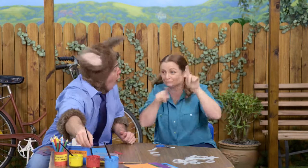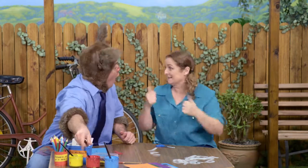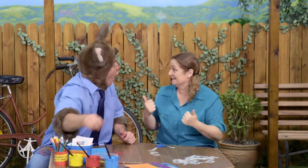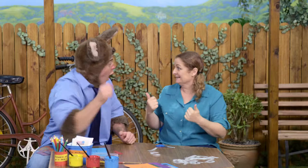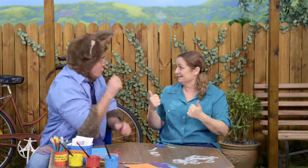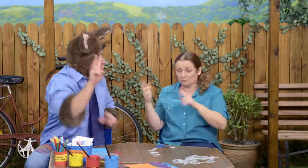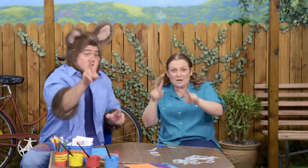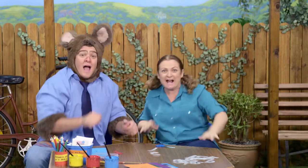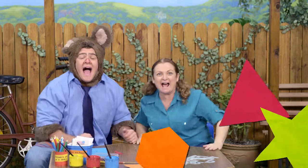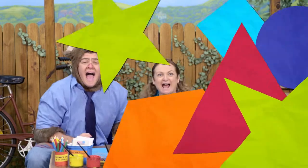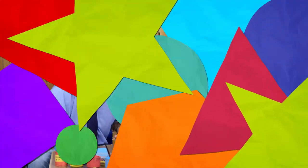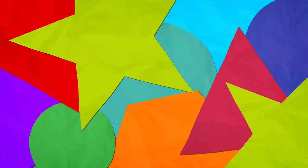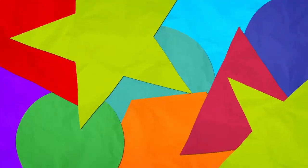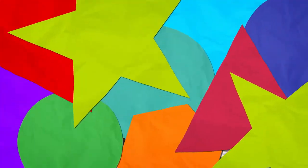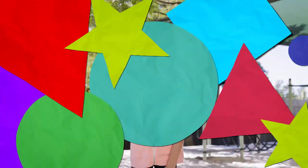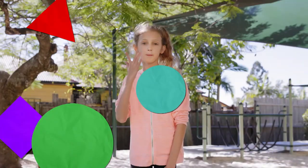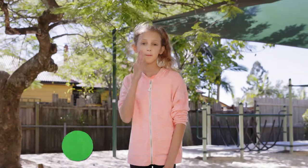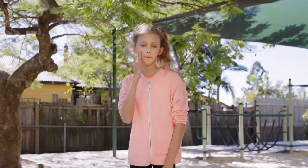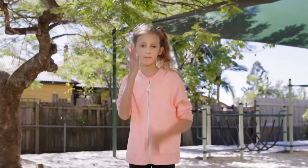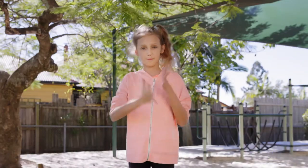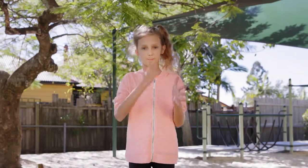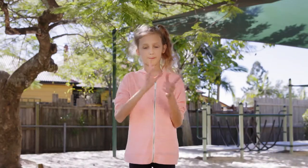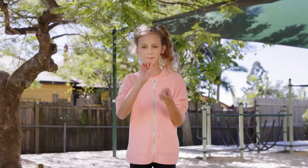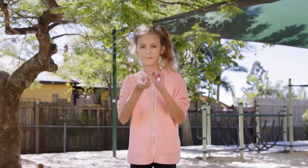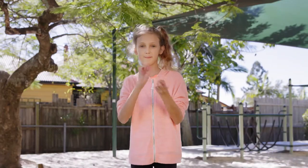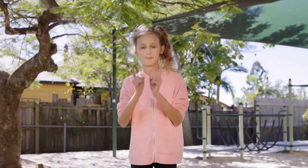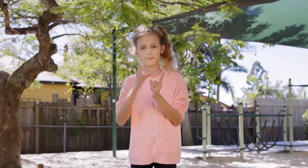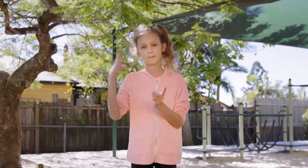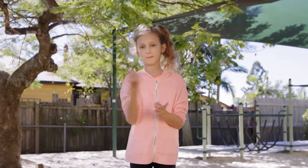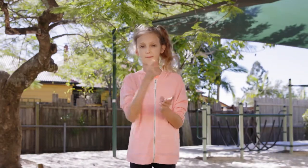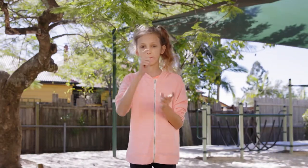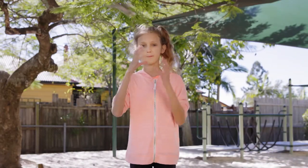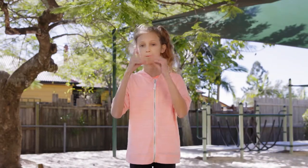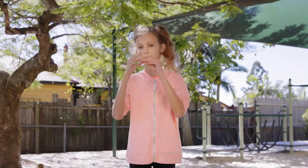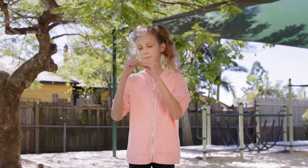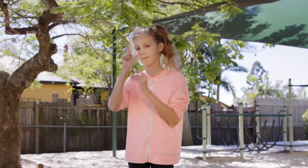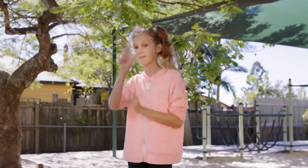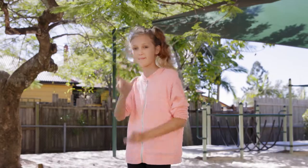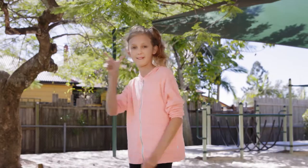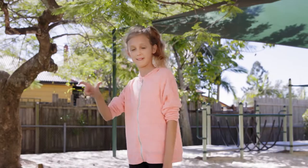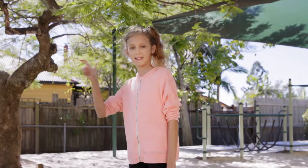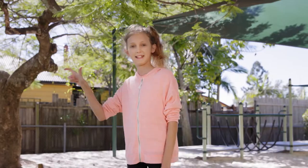Oh! Yeah, let's watch. When signing, sometimes we must finger spell words.